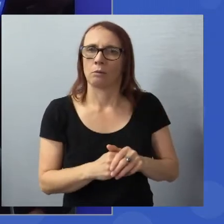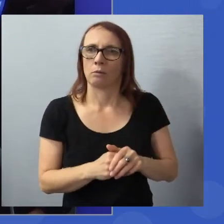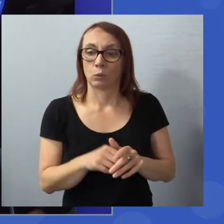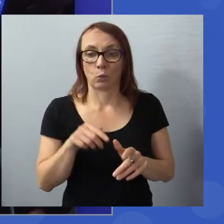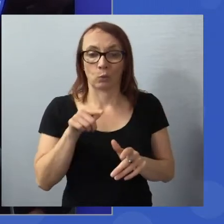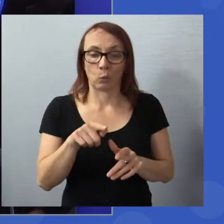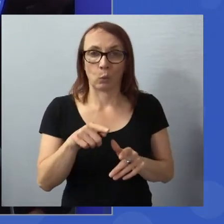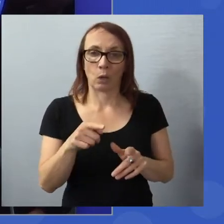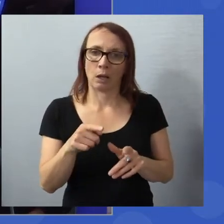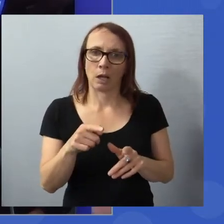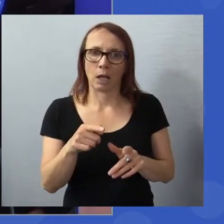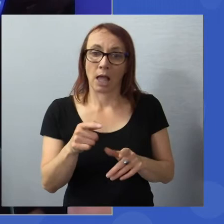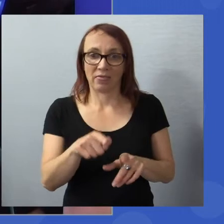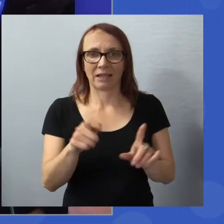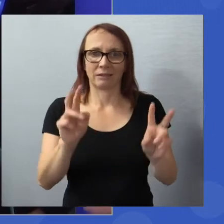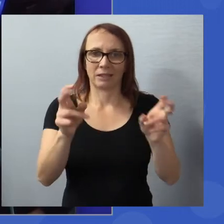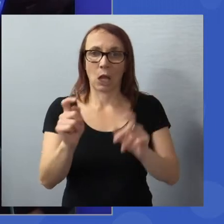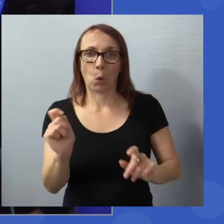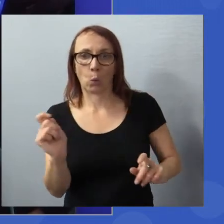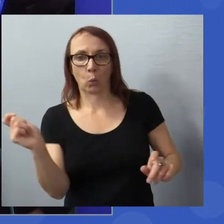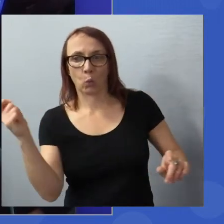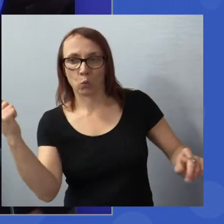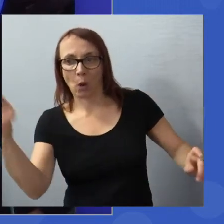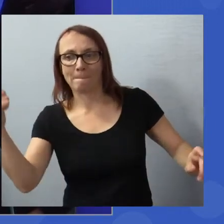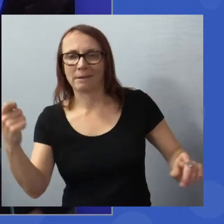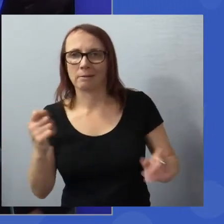making sure that the government is able to deliver on the promises that it makes